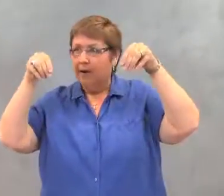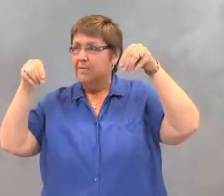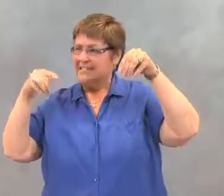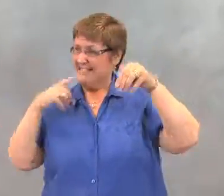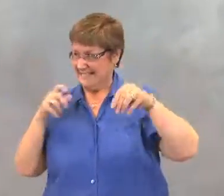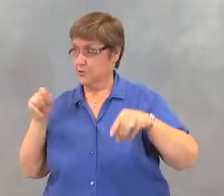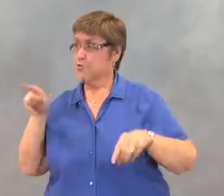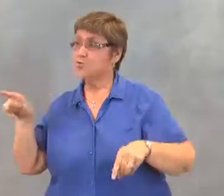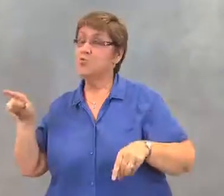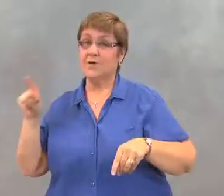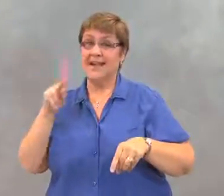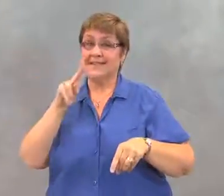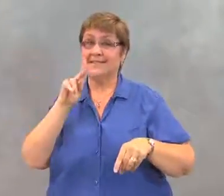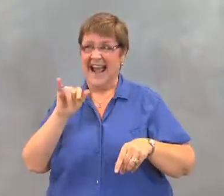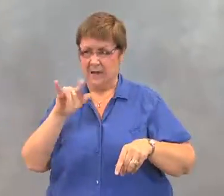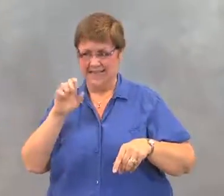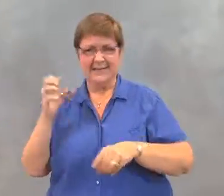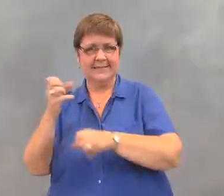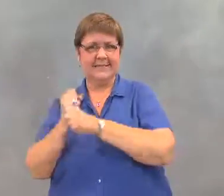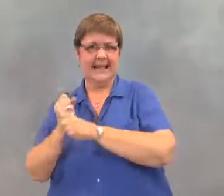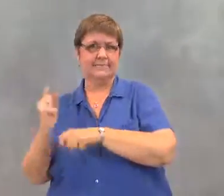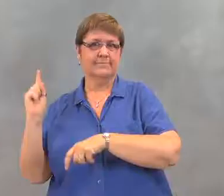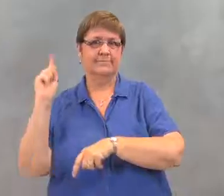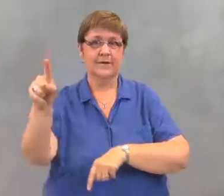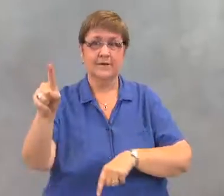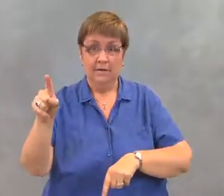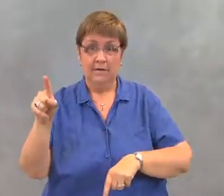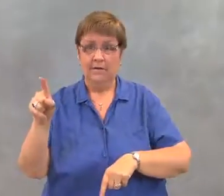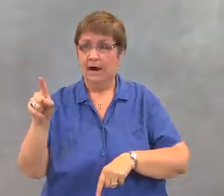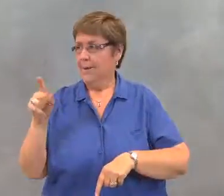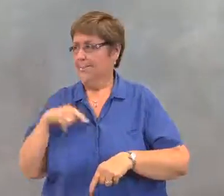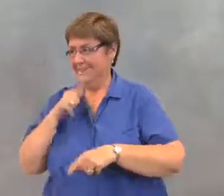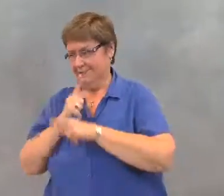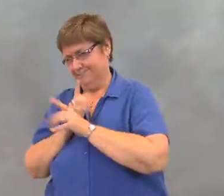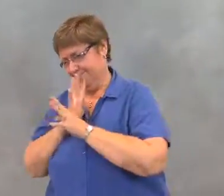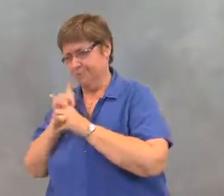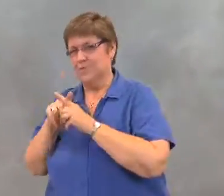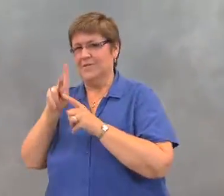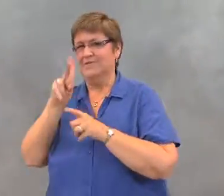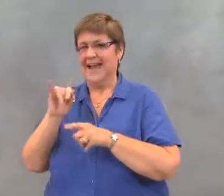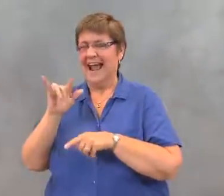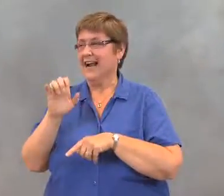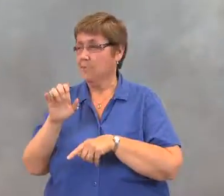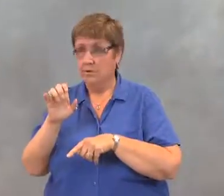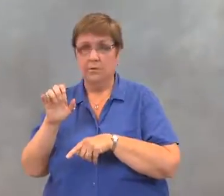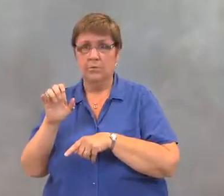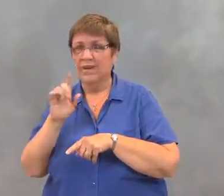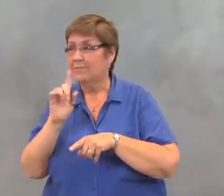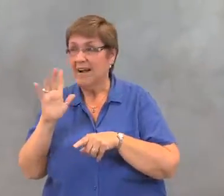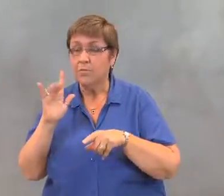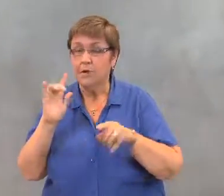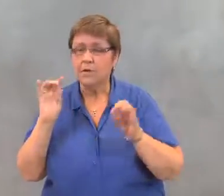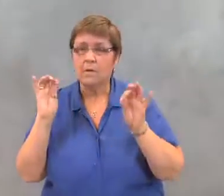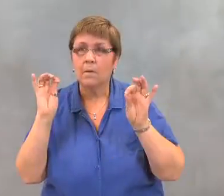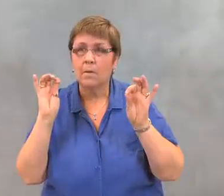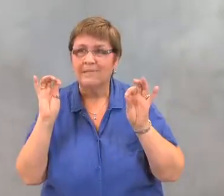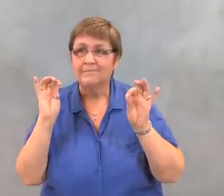I said Kyle could go get it. My sister then told Kyle.